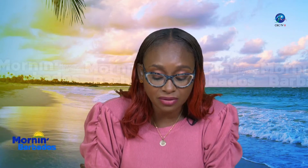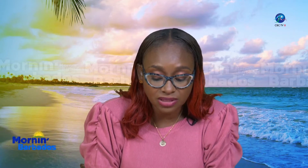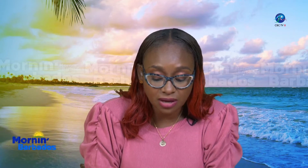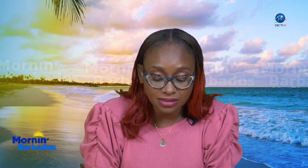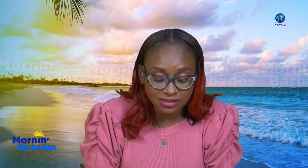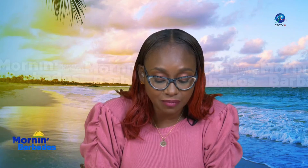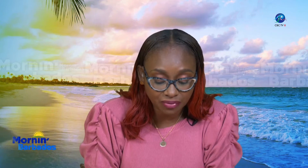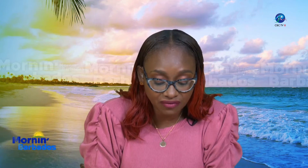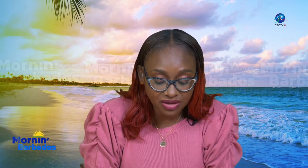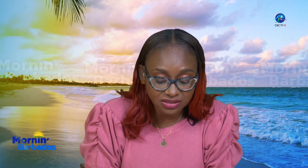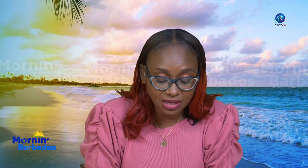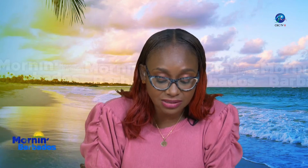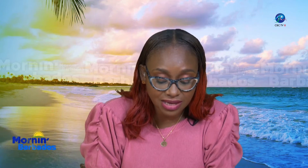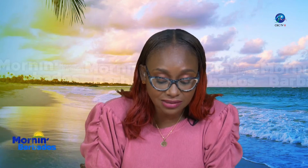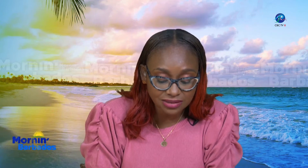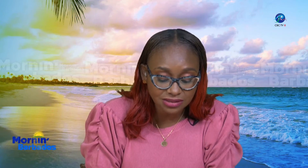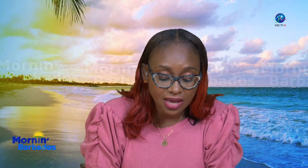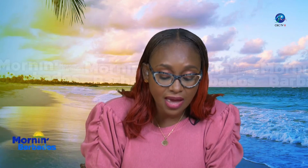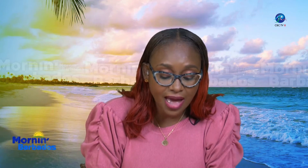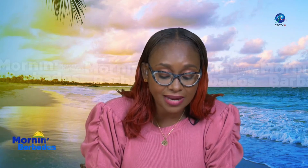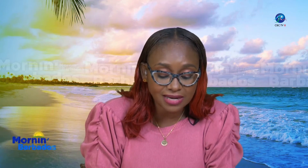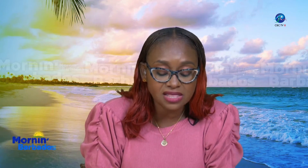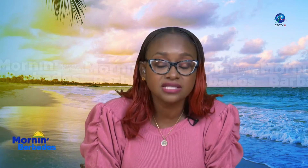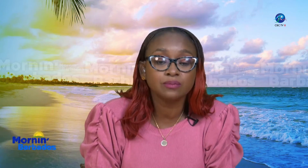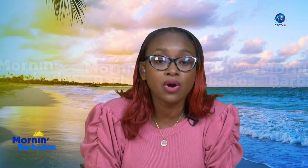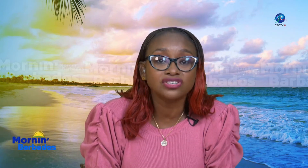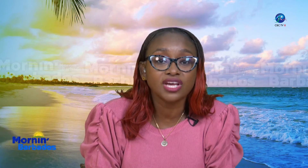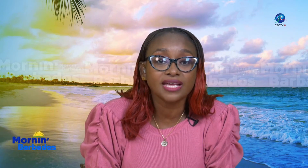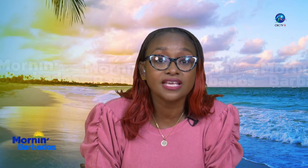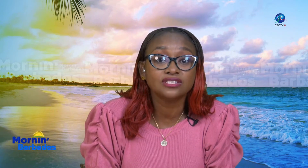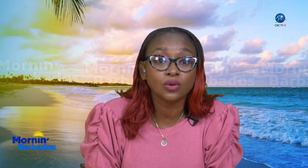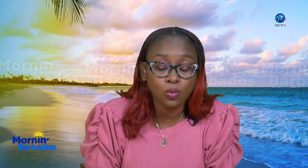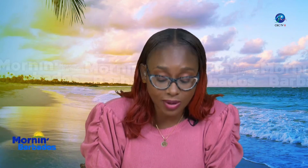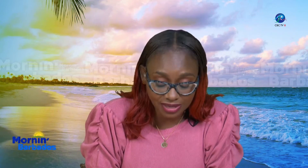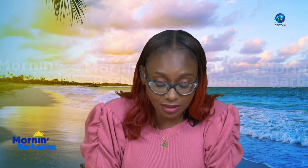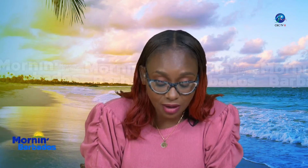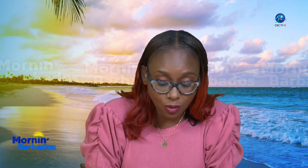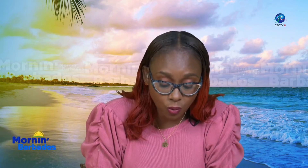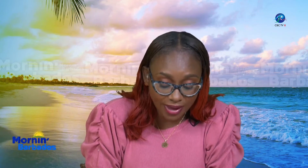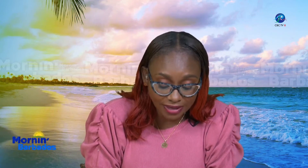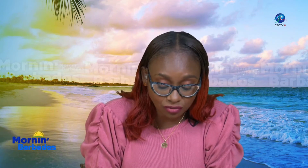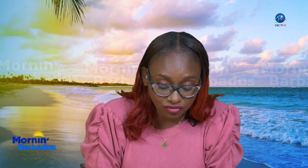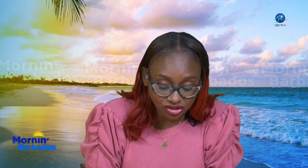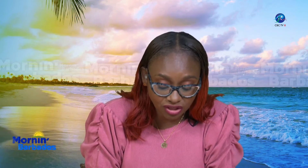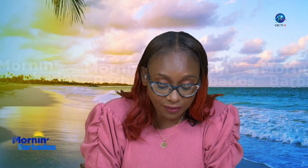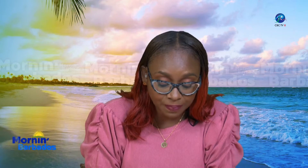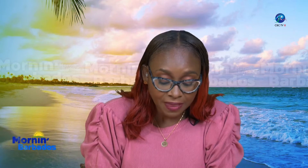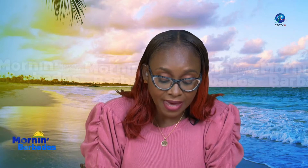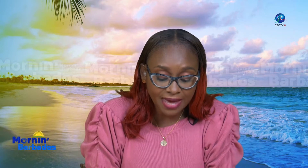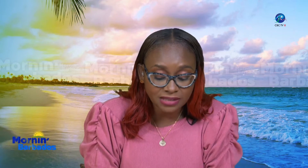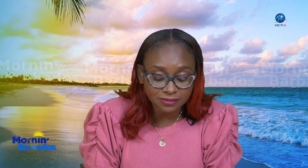building on some previous successes and this project is quite wide reaching it's